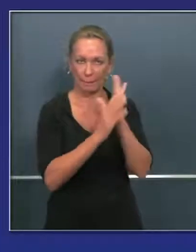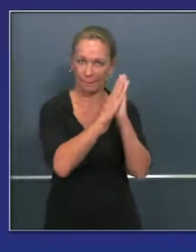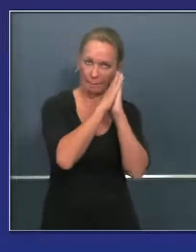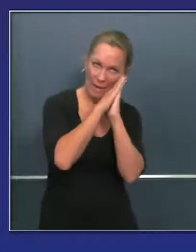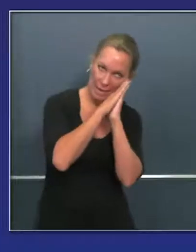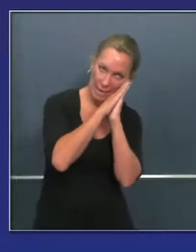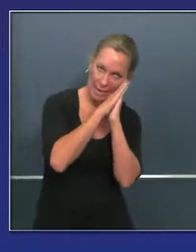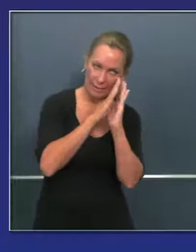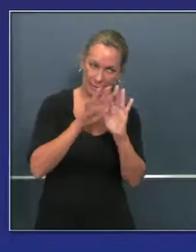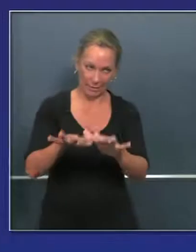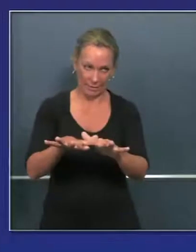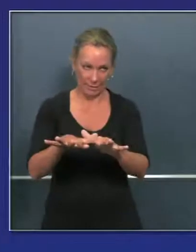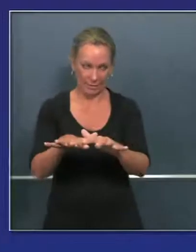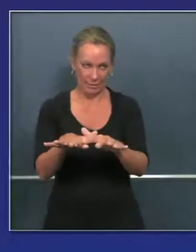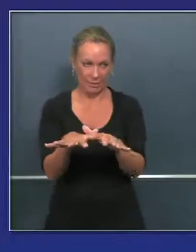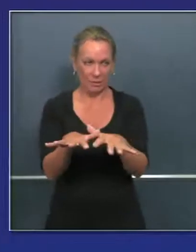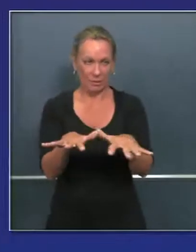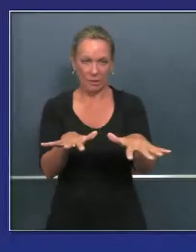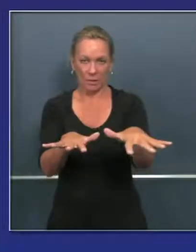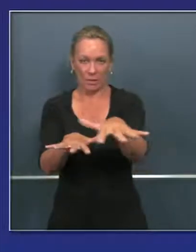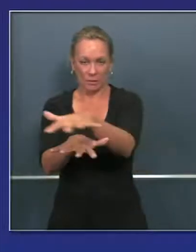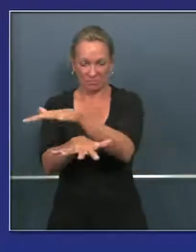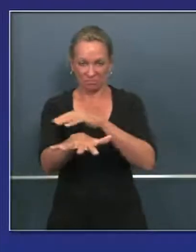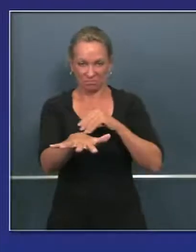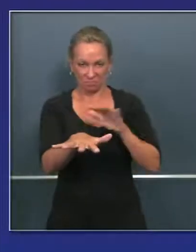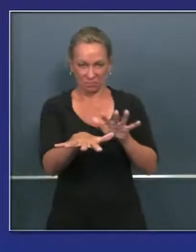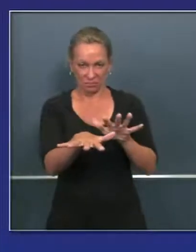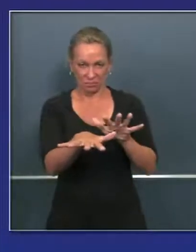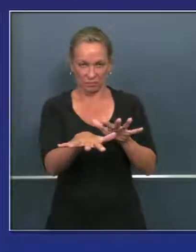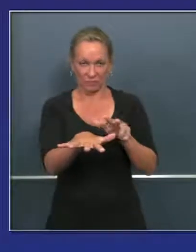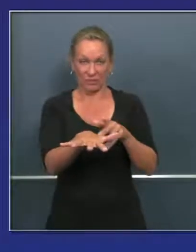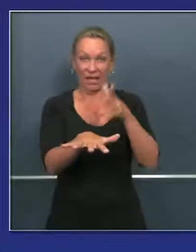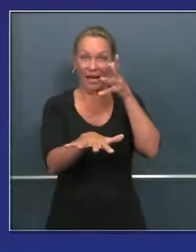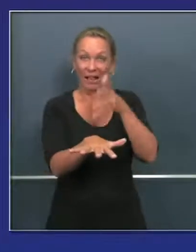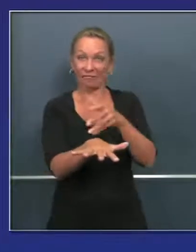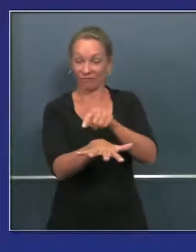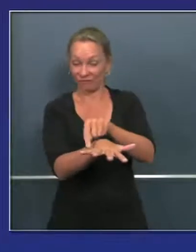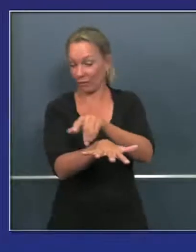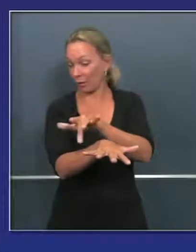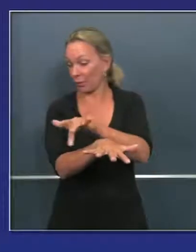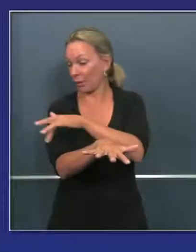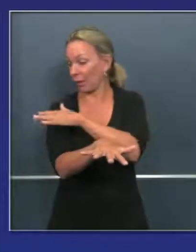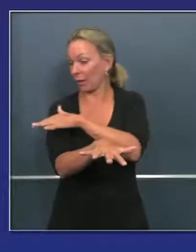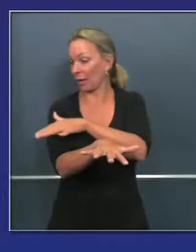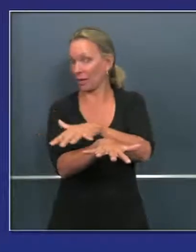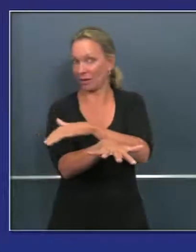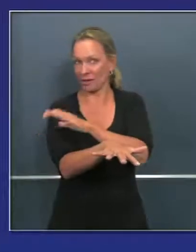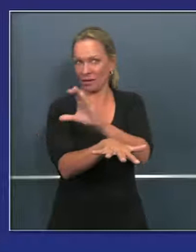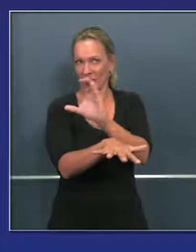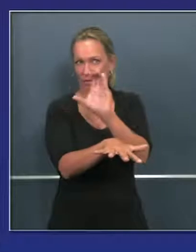protocols planning's and the processes that we are able to turn on these alternative we call